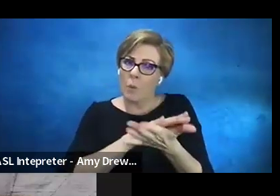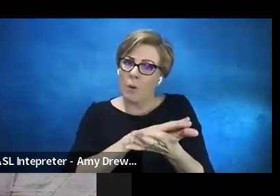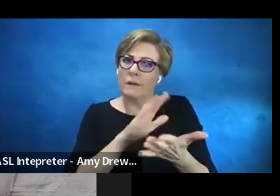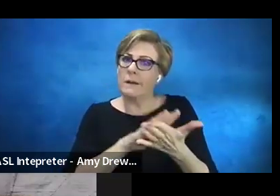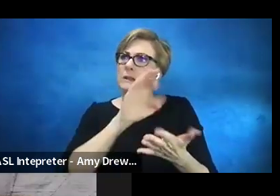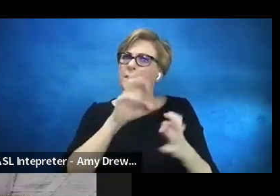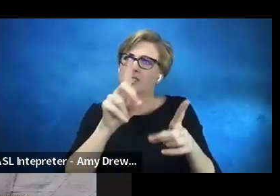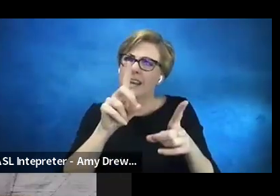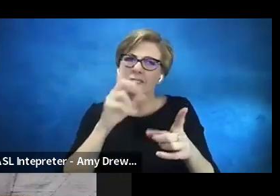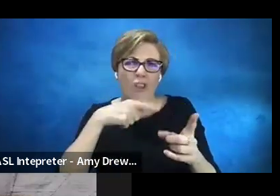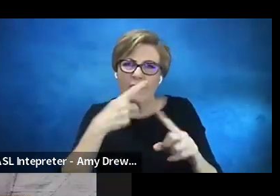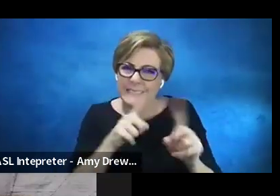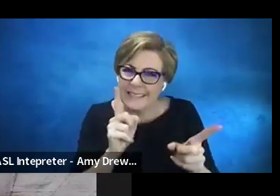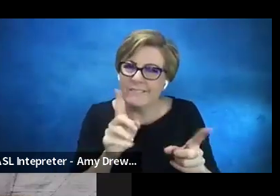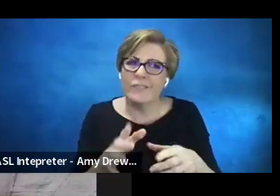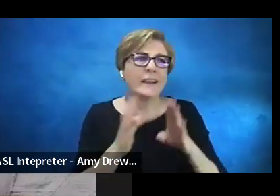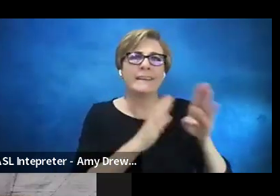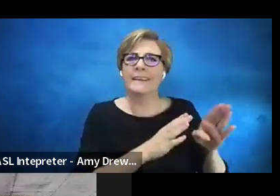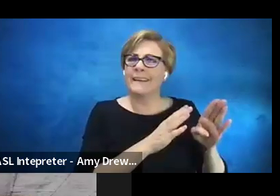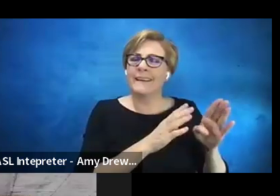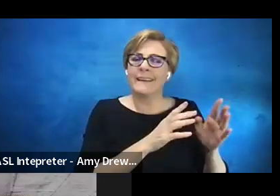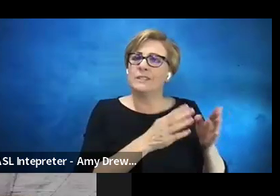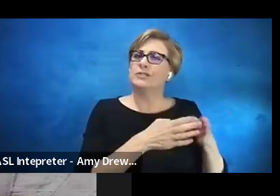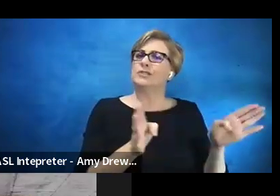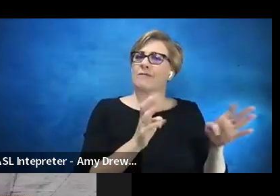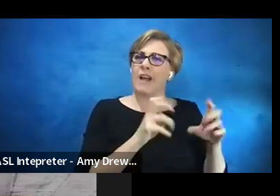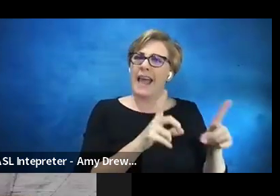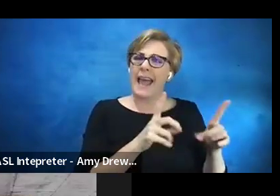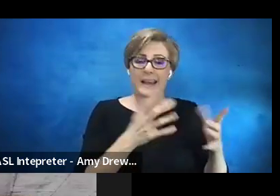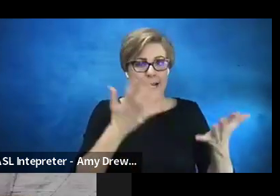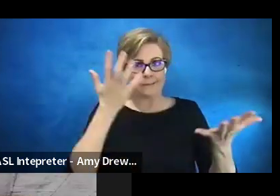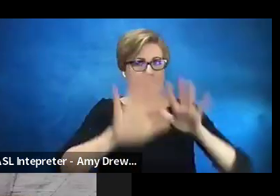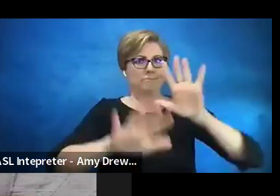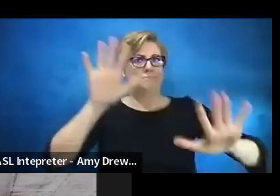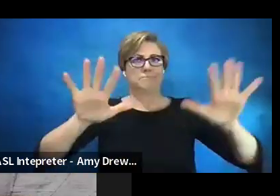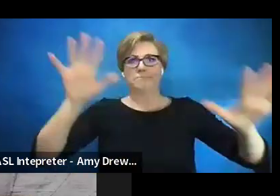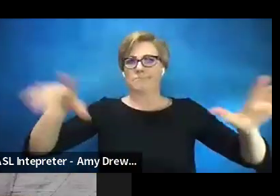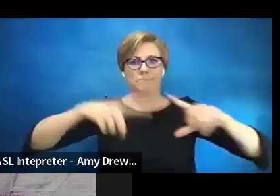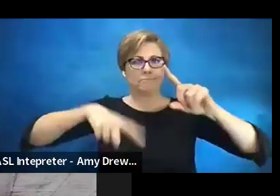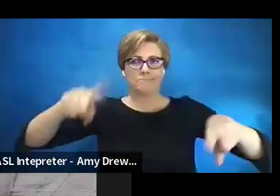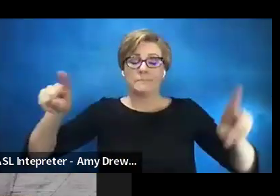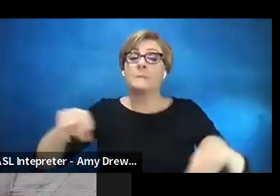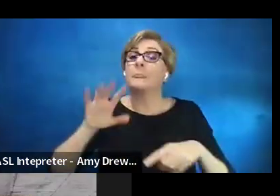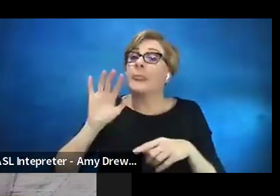Yeah. I think the transition is something that's really difficult because it's so decentralized. Every school -- like I have gone to three different higher ed schools now and the accommodations offered at each space, especially considering each program is different, too. Even the accommodations that I would need in law school are very, very different because of the fact that law school classes are run very differently than my master's program,